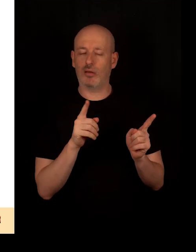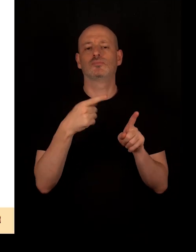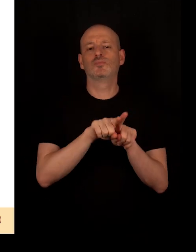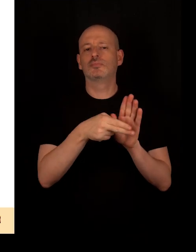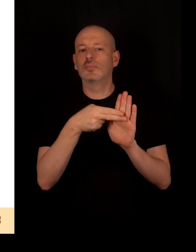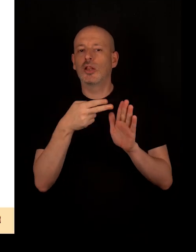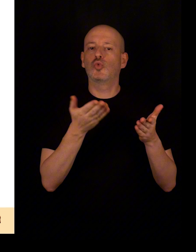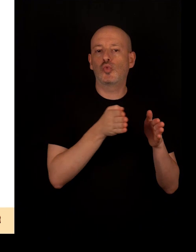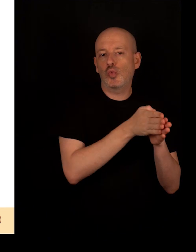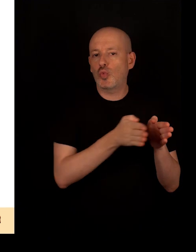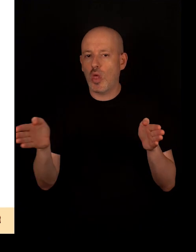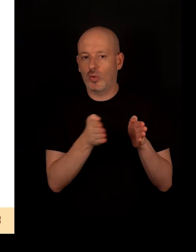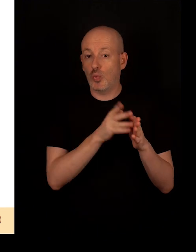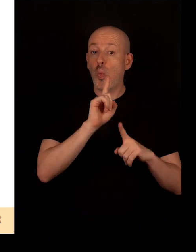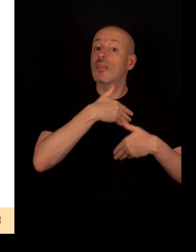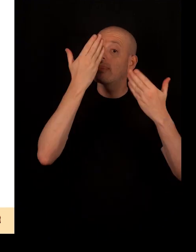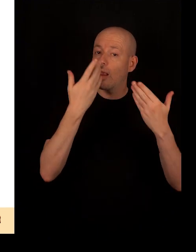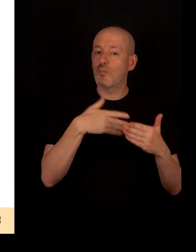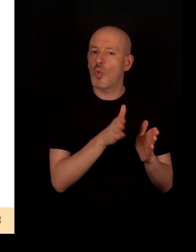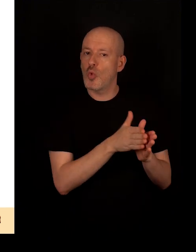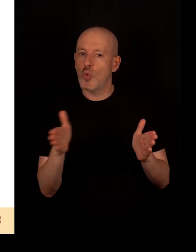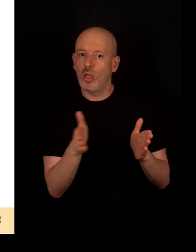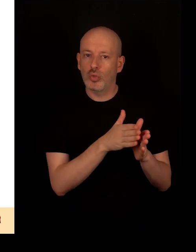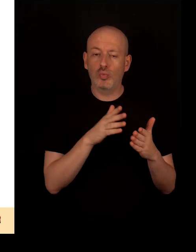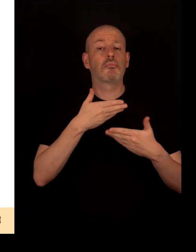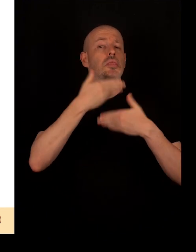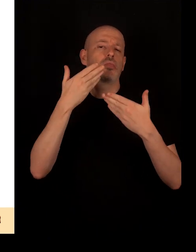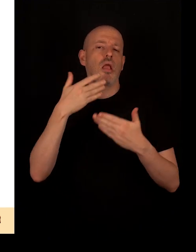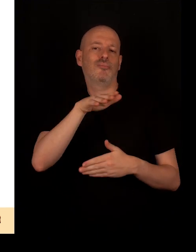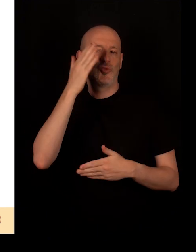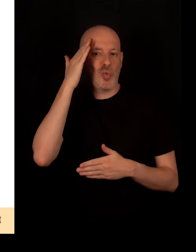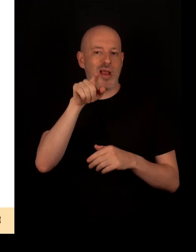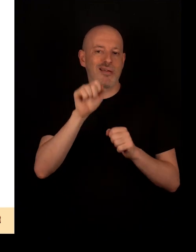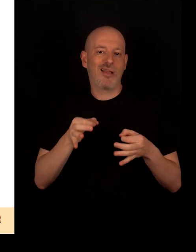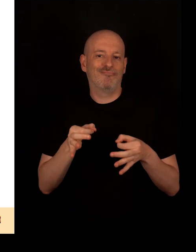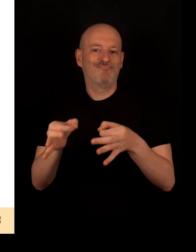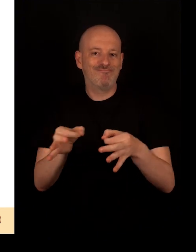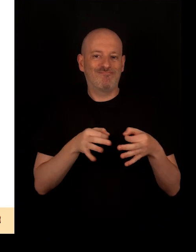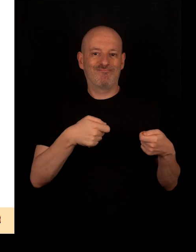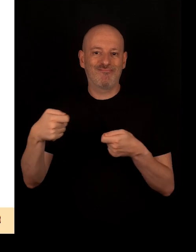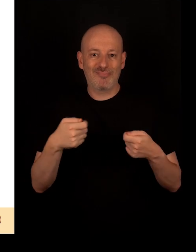It will mention the duration and not the dates, because the dates we know that you can postpone, you can change.